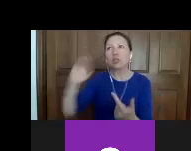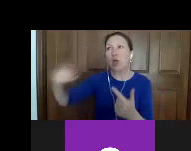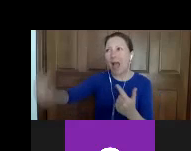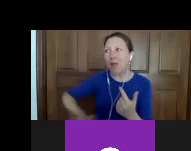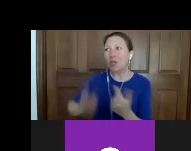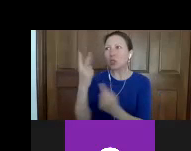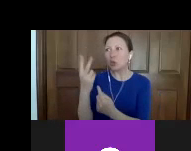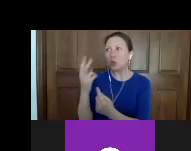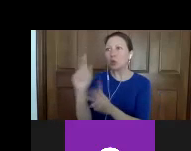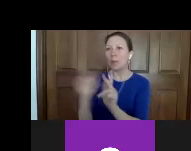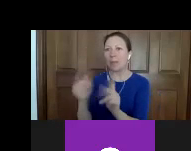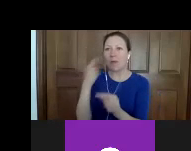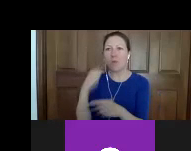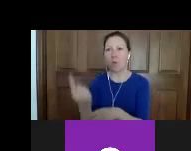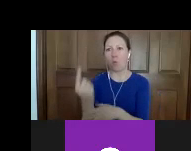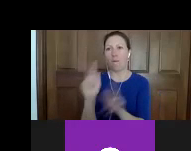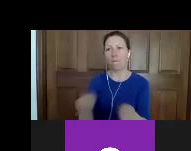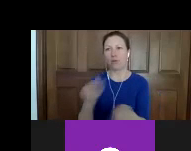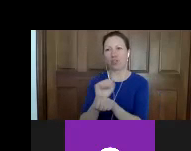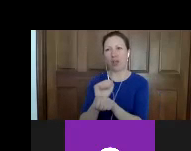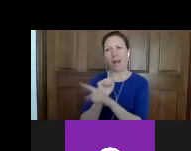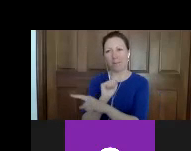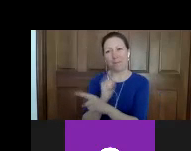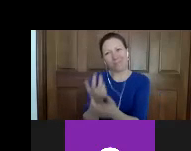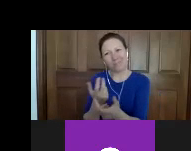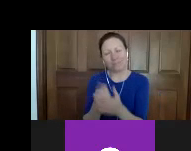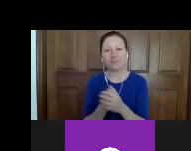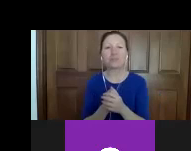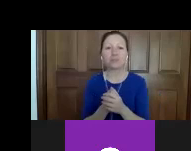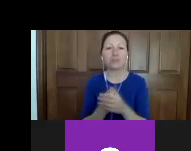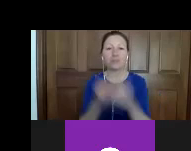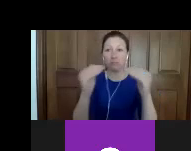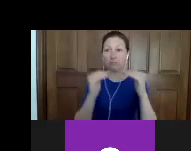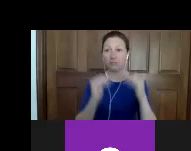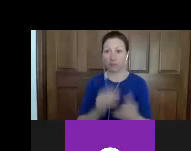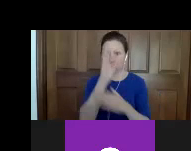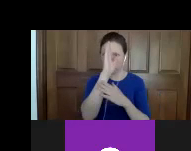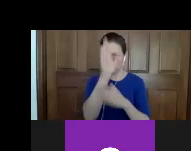There's also this idea of direct threat. A significant an accommodation cannot impose